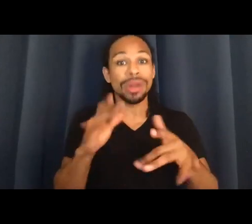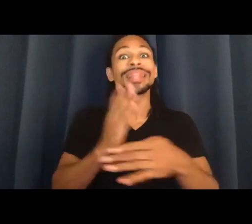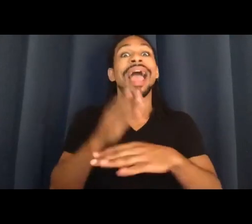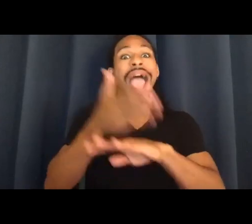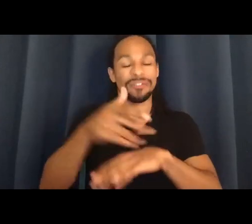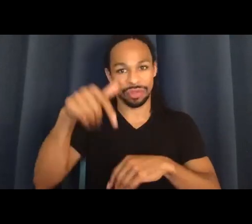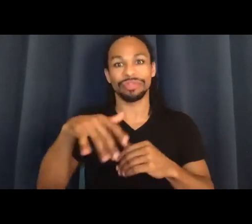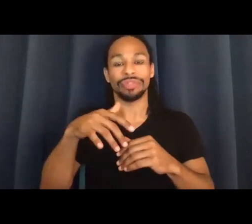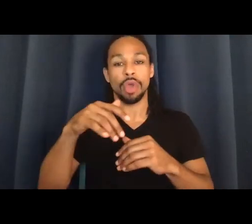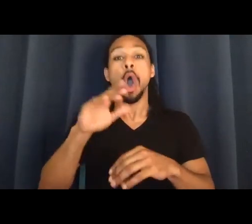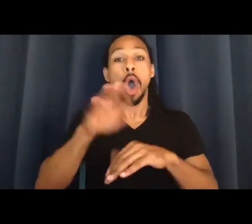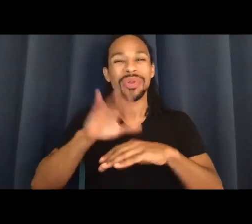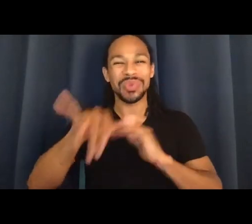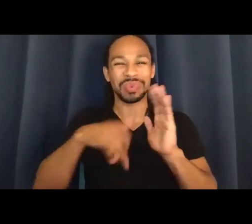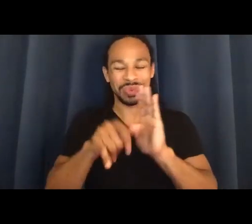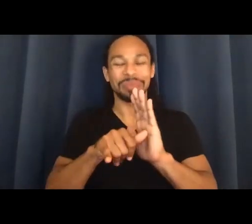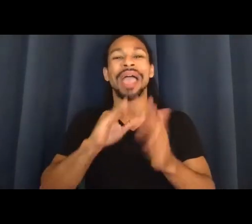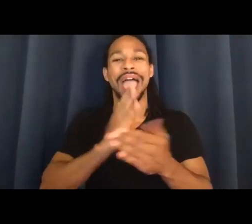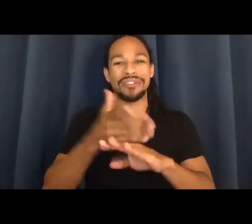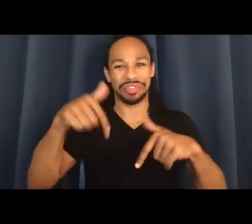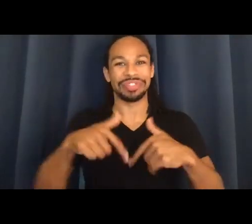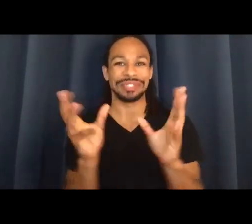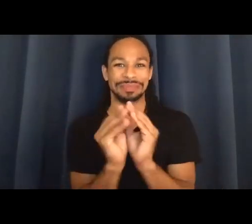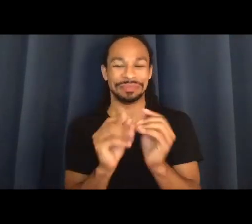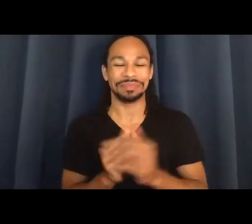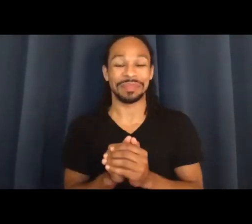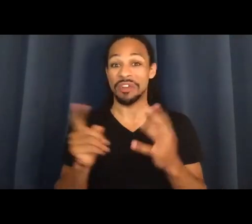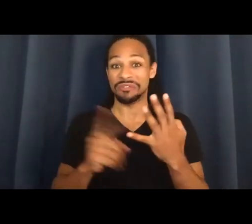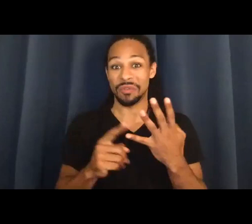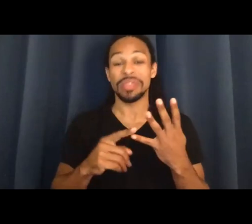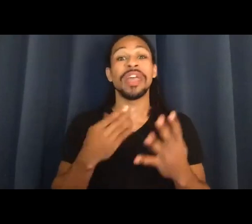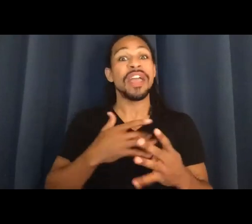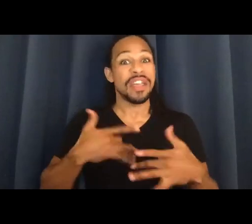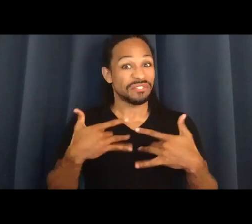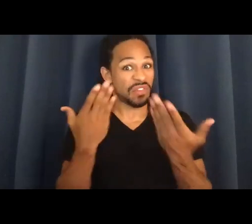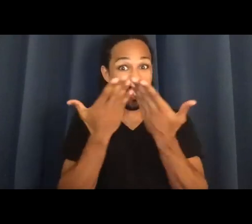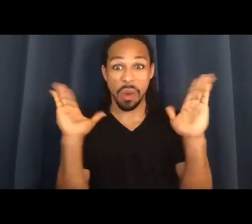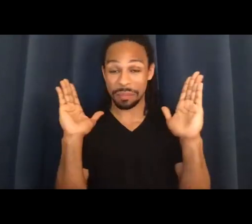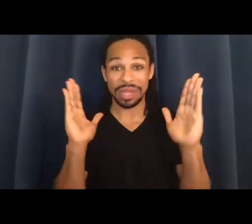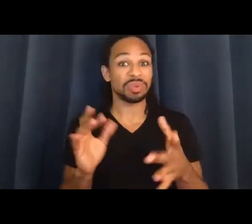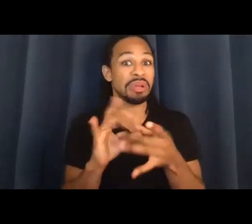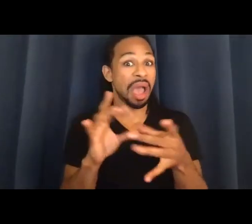Feel free to post in the comment section on Facebook; we will be gathering